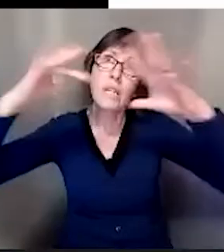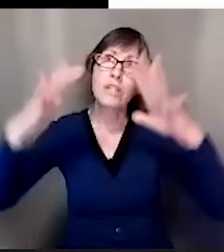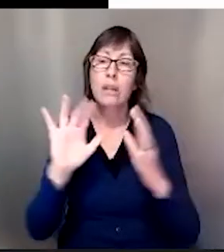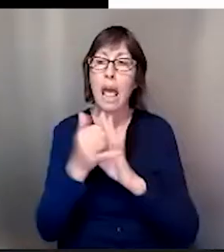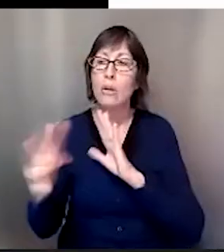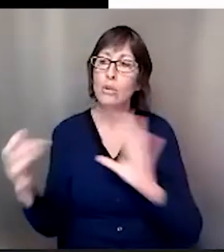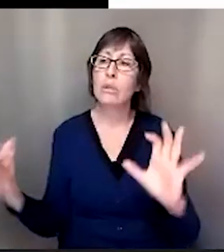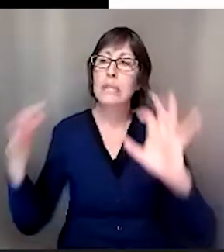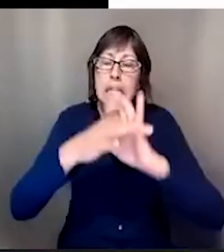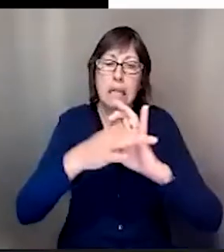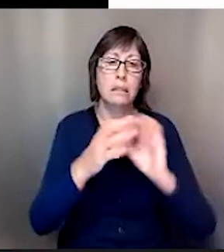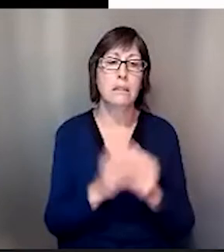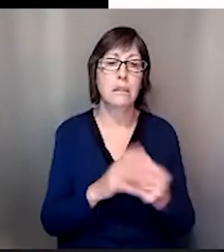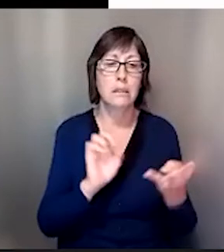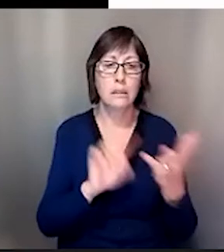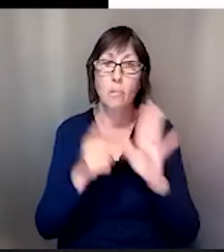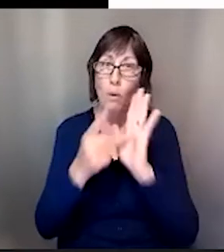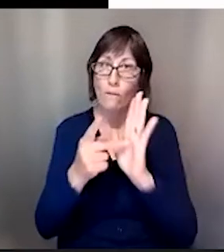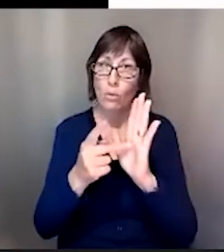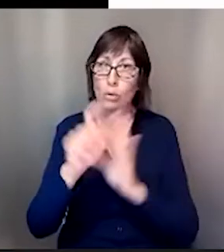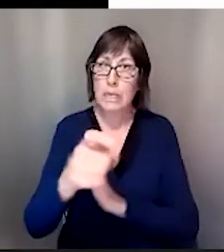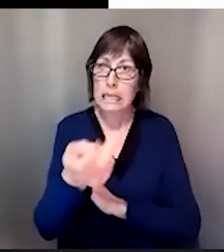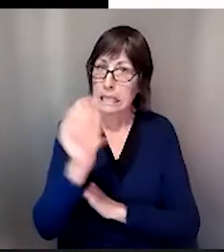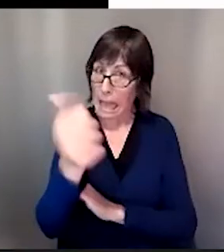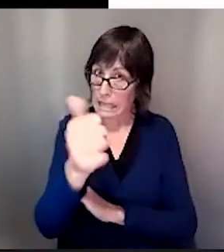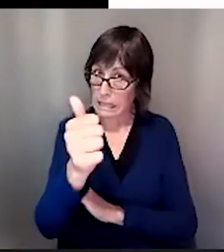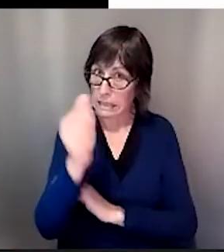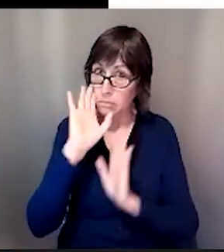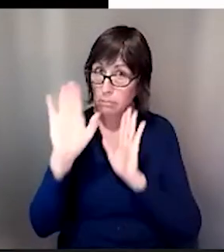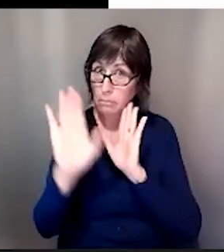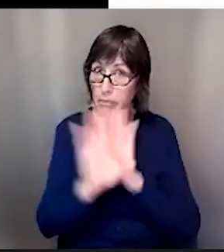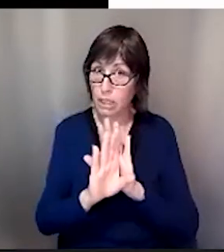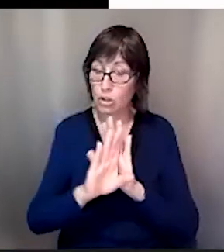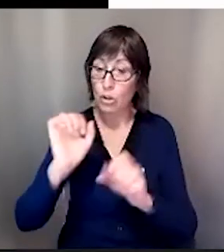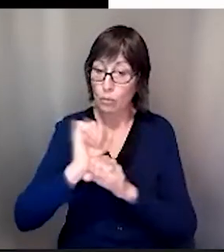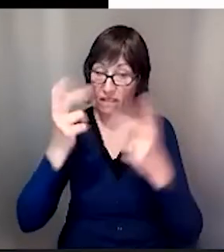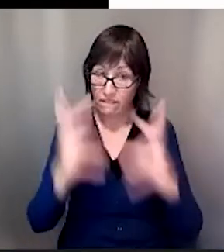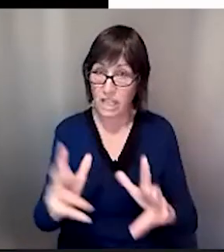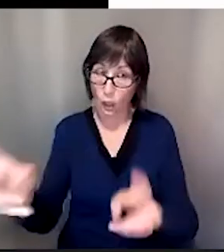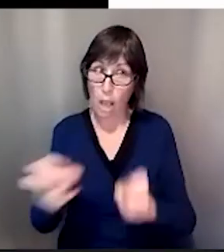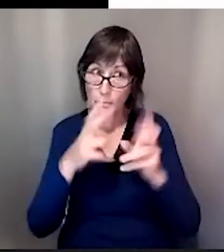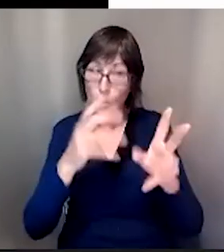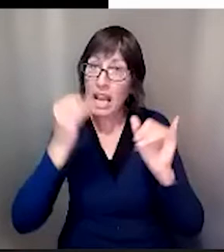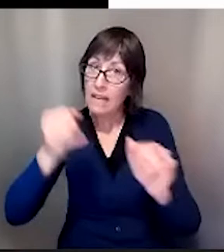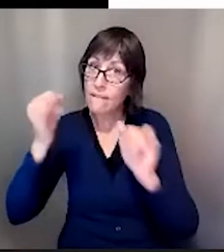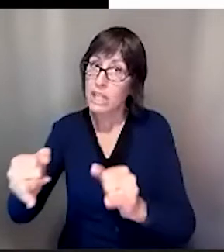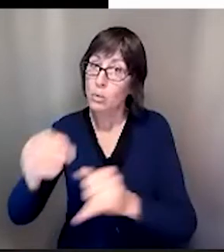Portfolio: Ten images of completed artworks uploaded as individual media files. The following